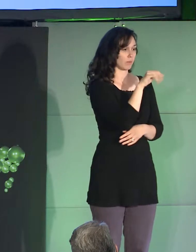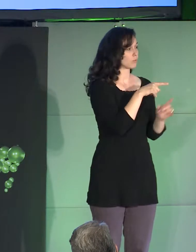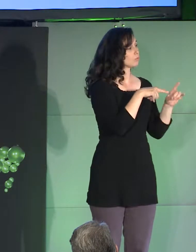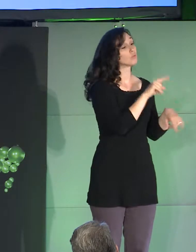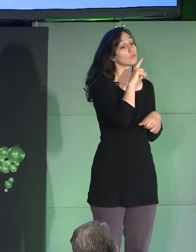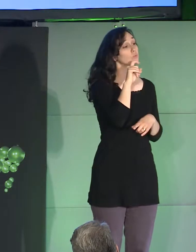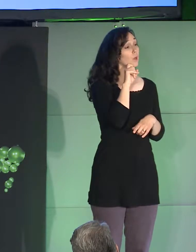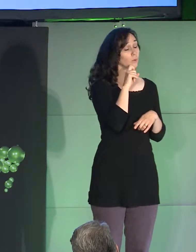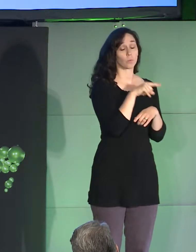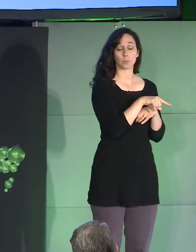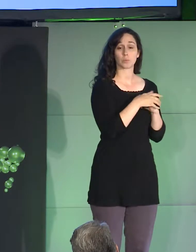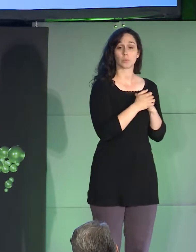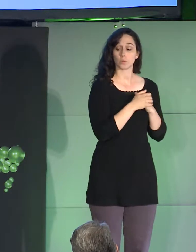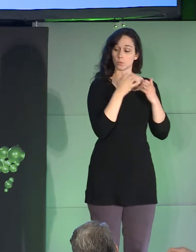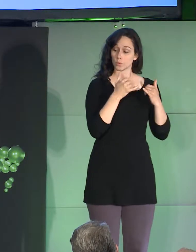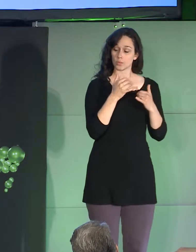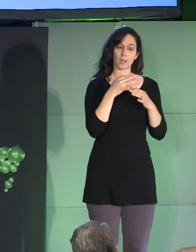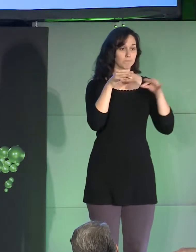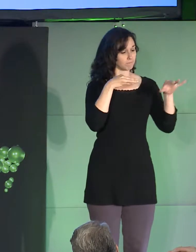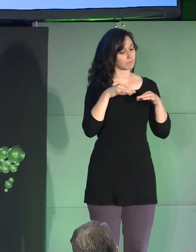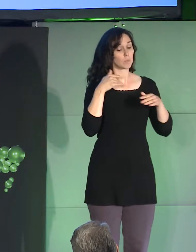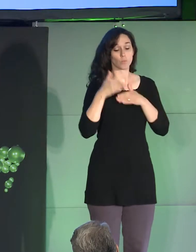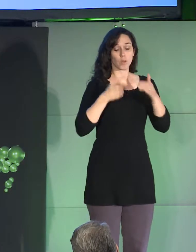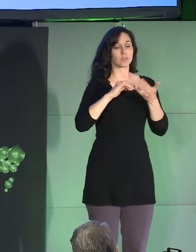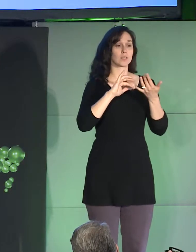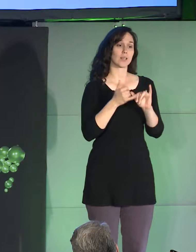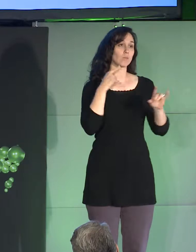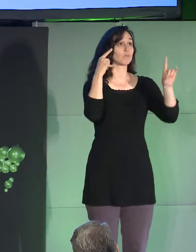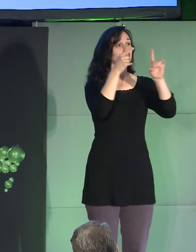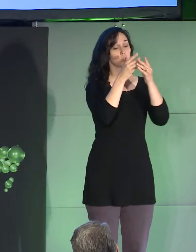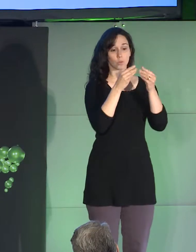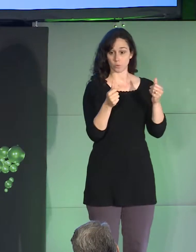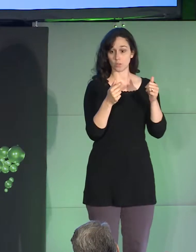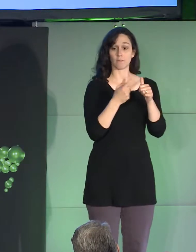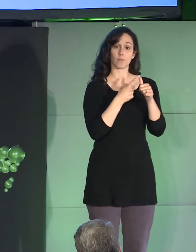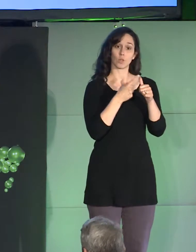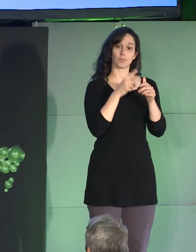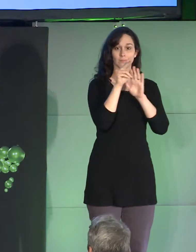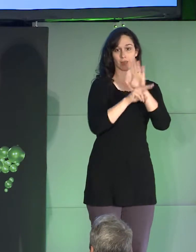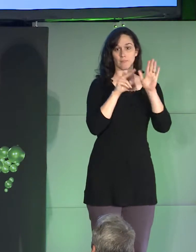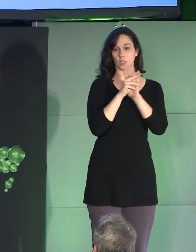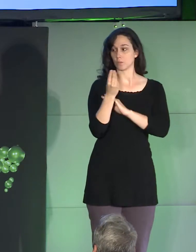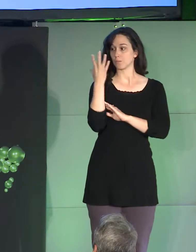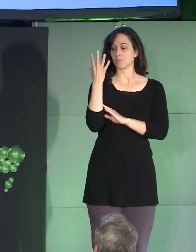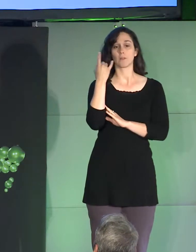Today, I'm going to talk about our process, and how we reached our solution. But first, I'd just like to share a brief video for our teammates who were not able to make it today.